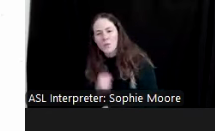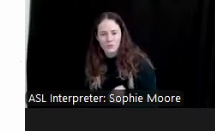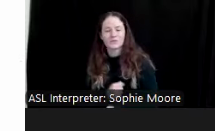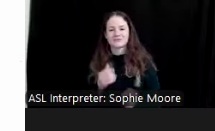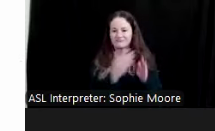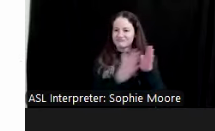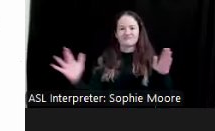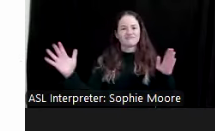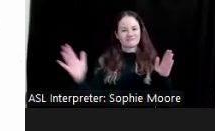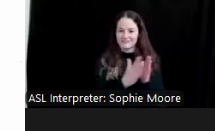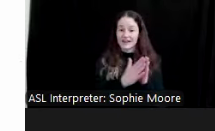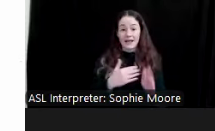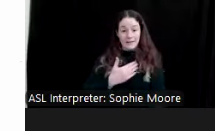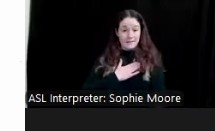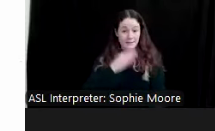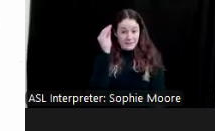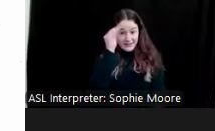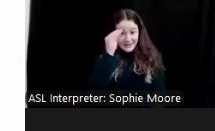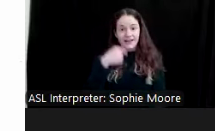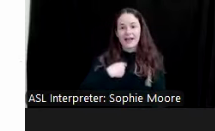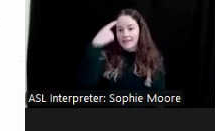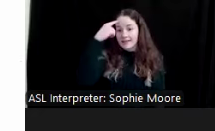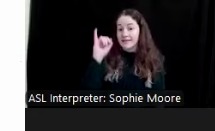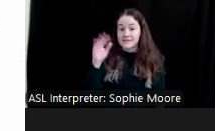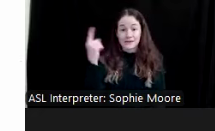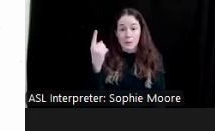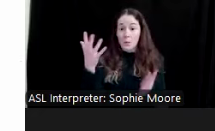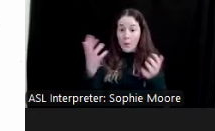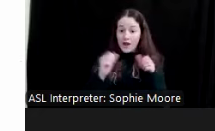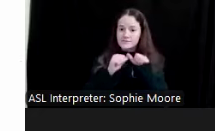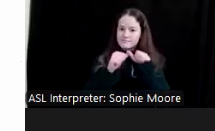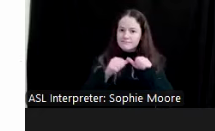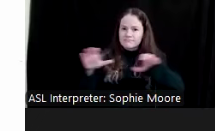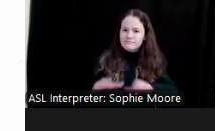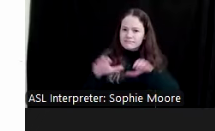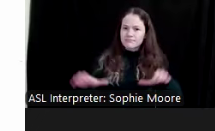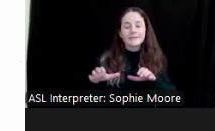want to be moving and doing things that is when they need to be able to do that.